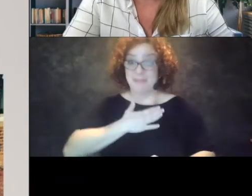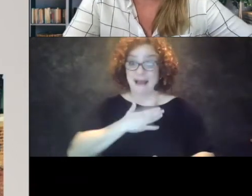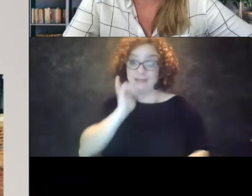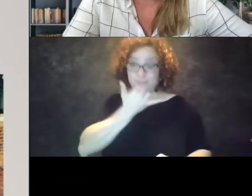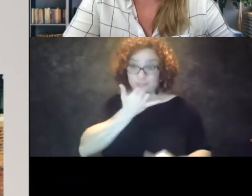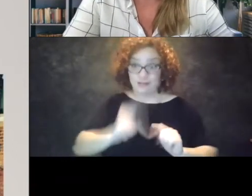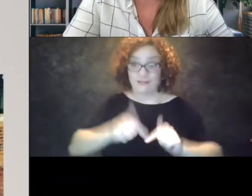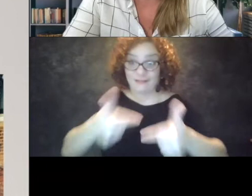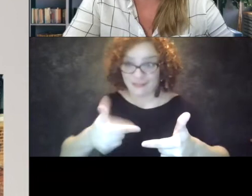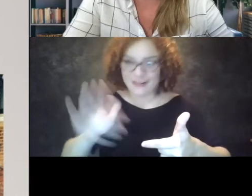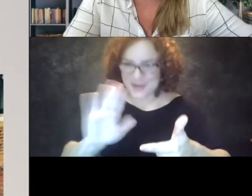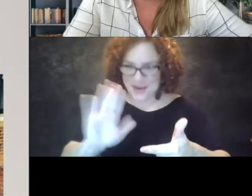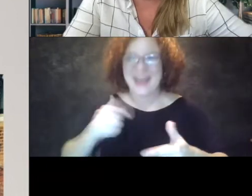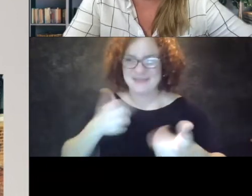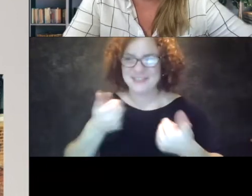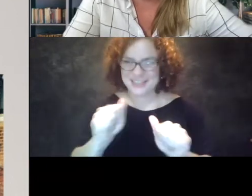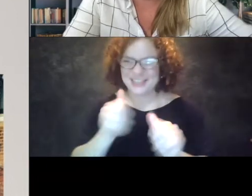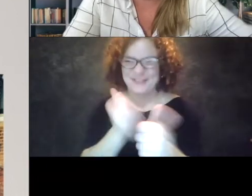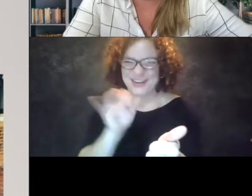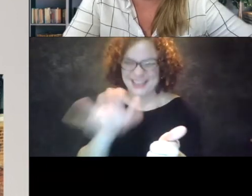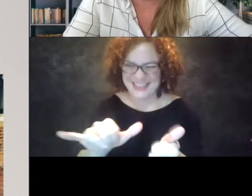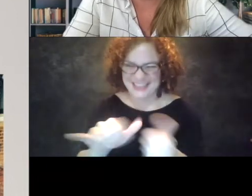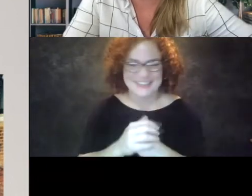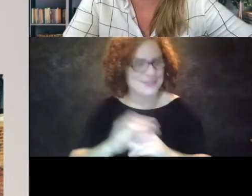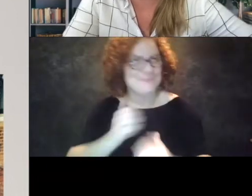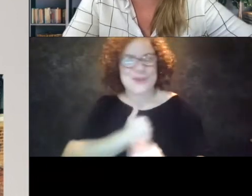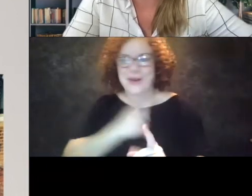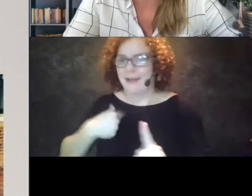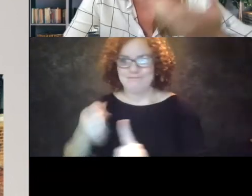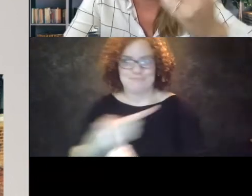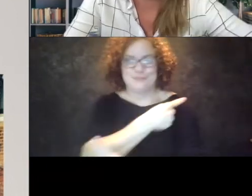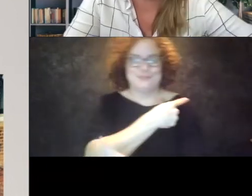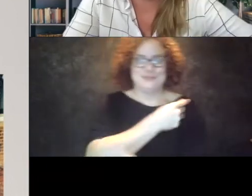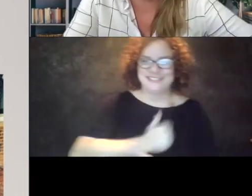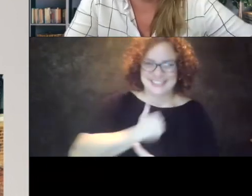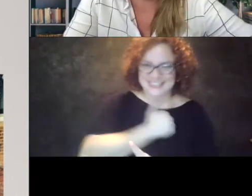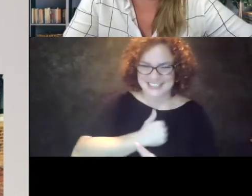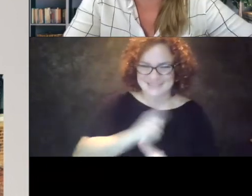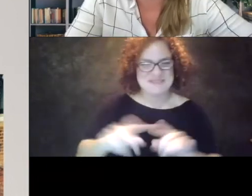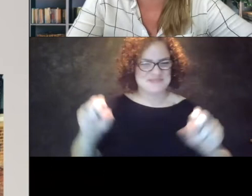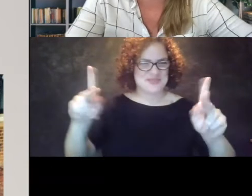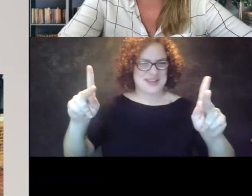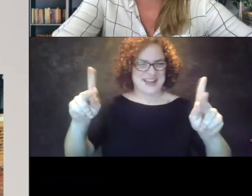sure I totally went away from my talking points. But that's okay. This is usually what happens